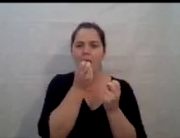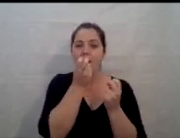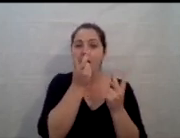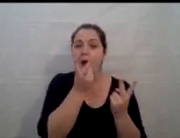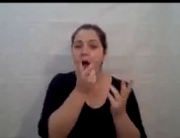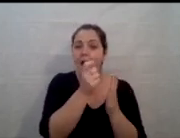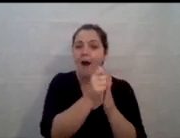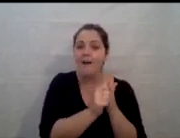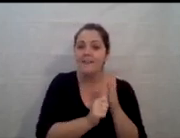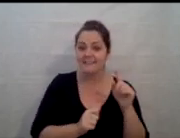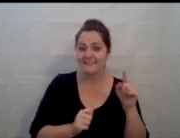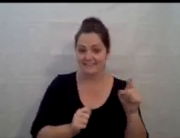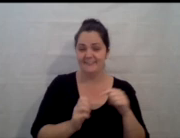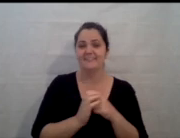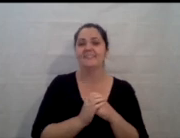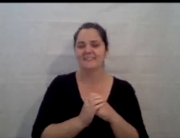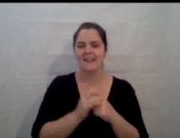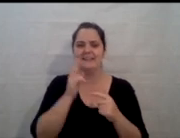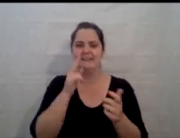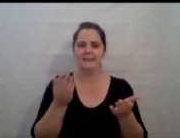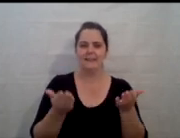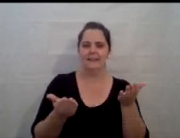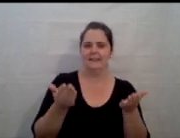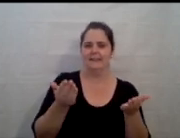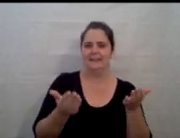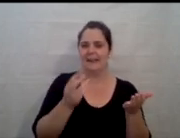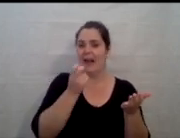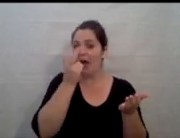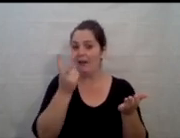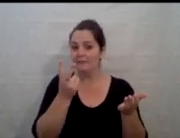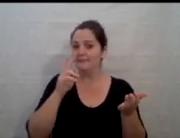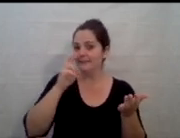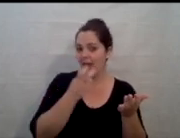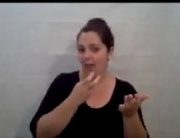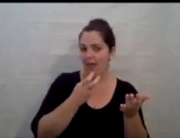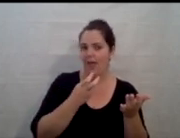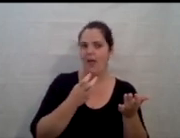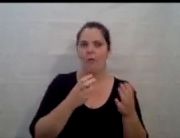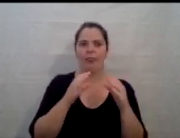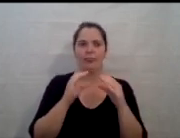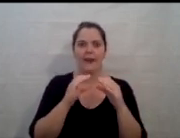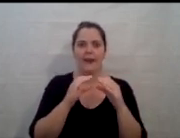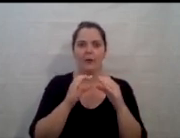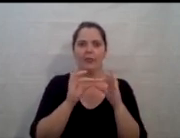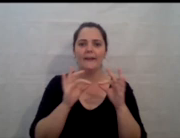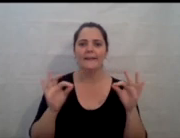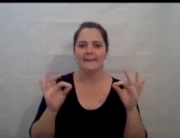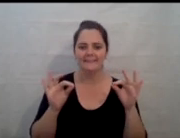sculpting of that contour edge, of light and dark and thick and thin, is the thing that we are going to explore tonight in this workshop.